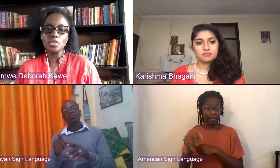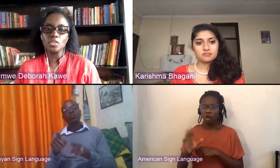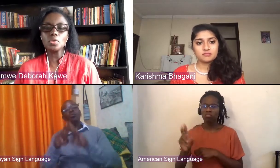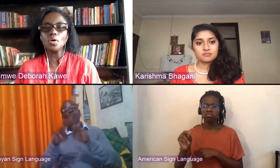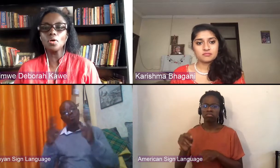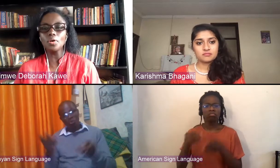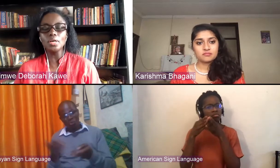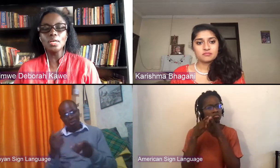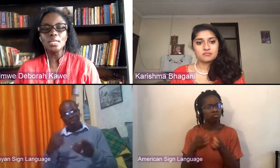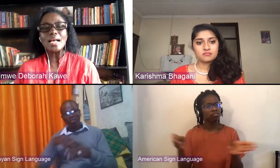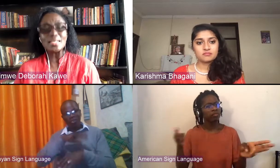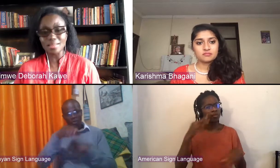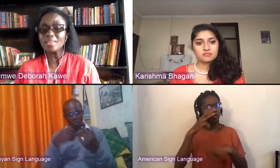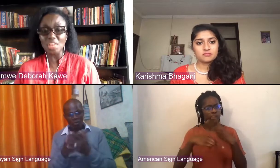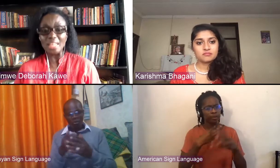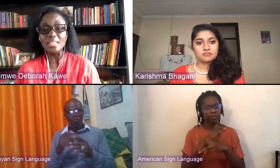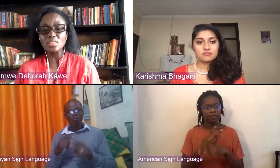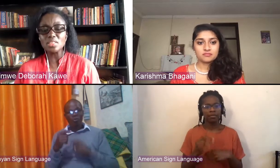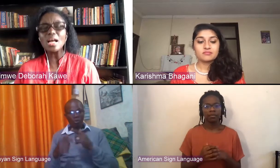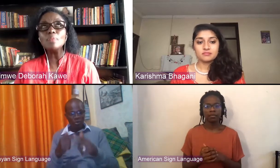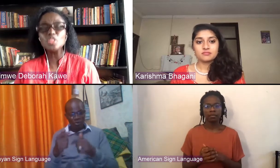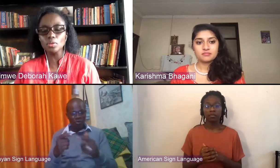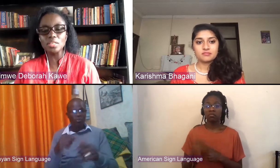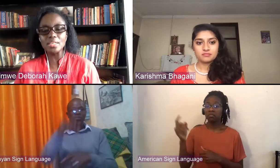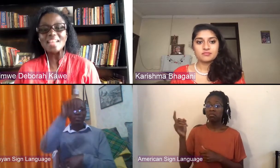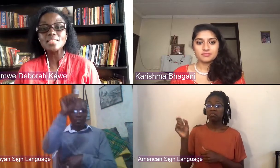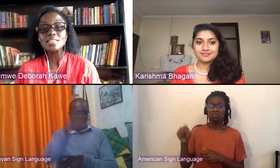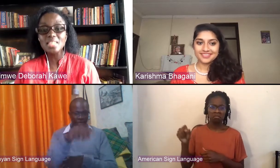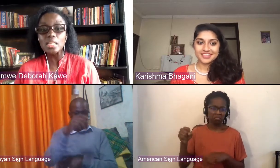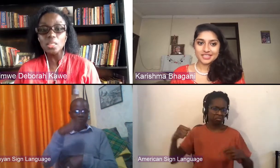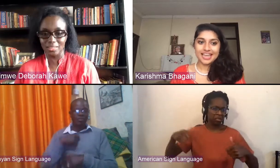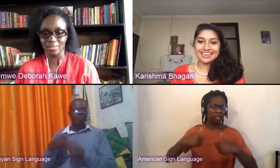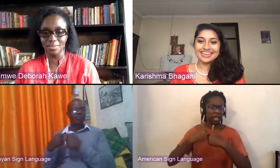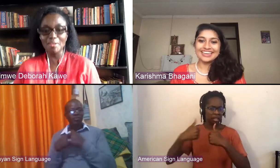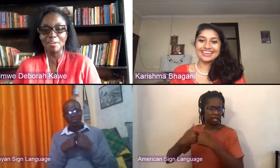So yes, there are challenges absolutely. A zillion of them.